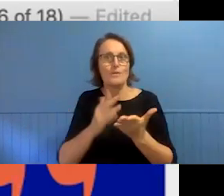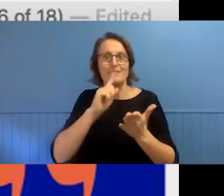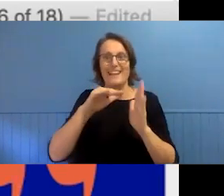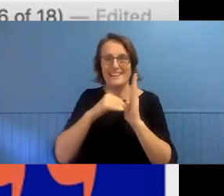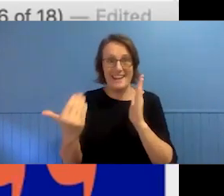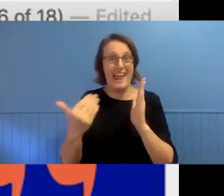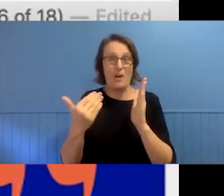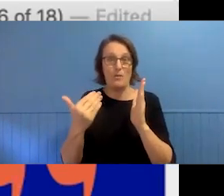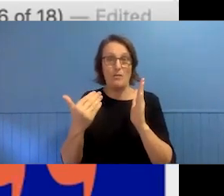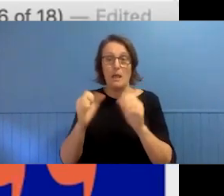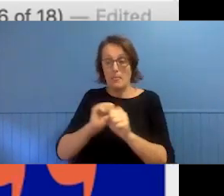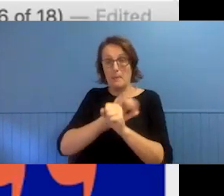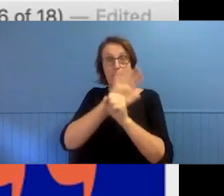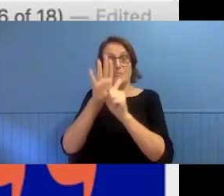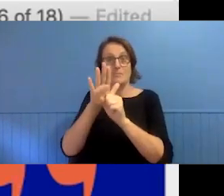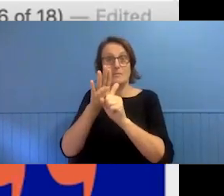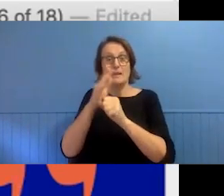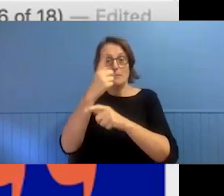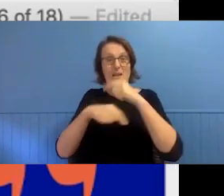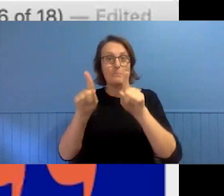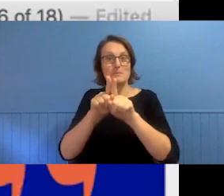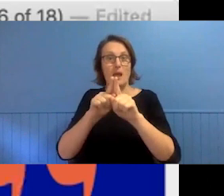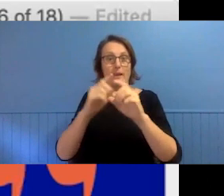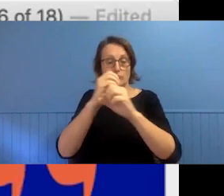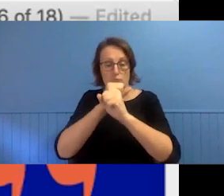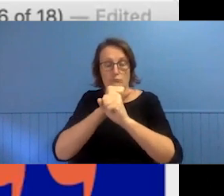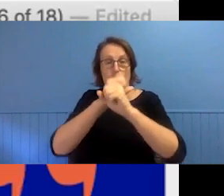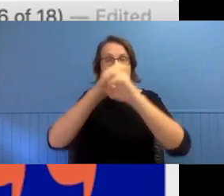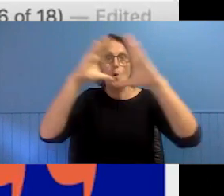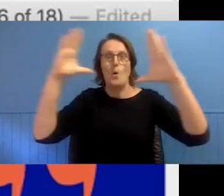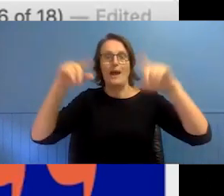next and we can choose to bring our baggage through or leave it behind